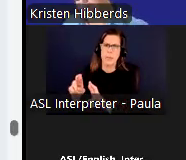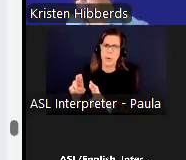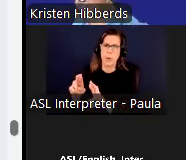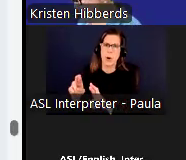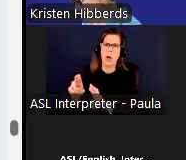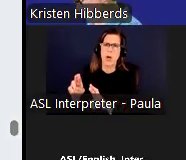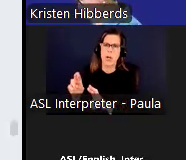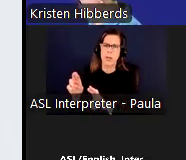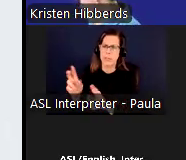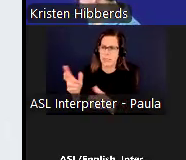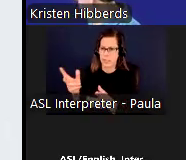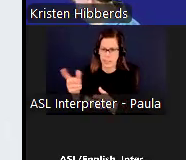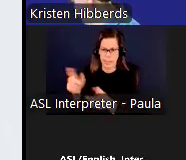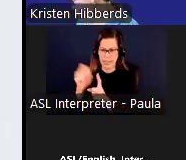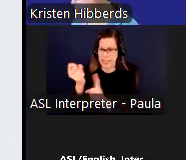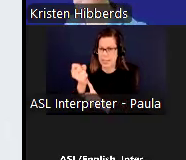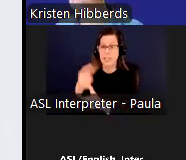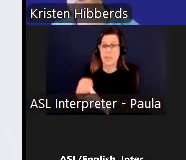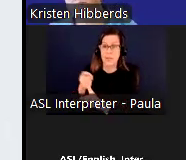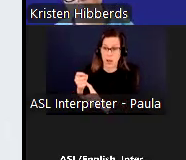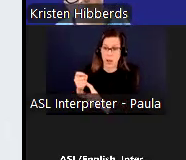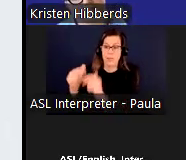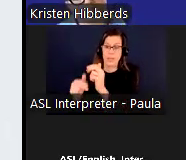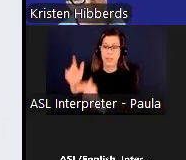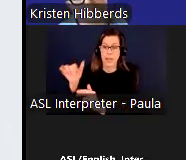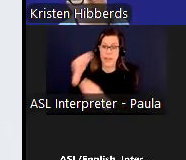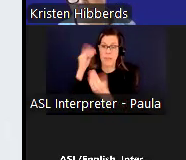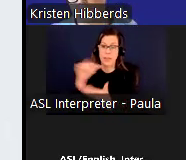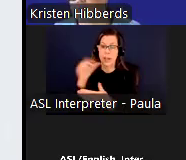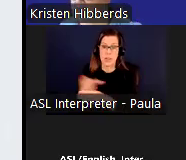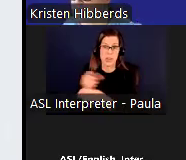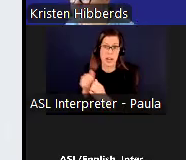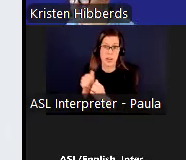facility that that information is not shared with them, the screening decision?